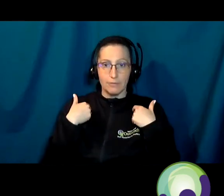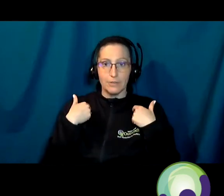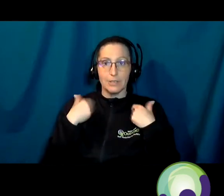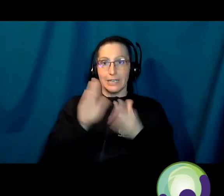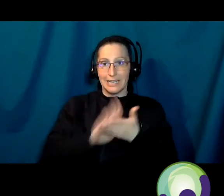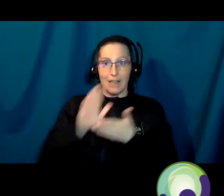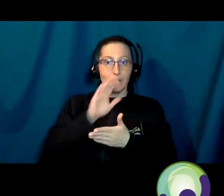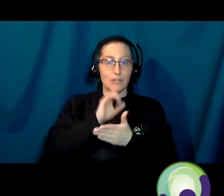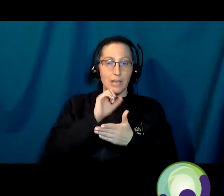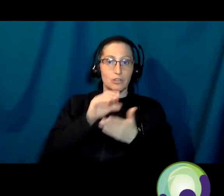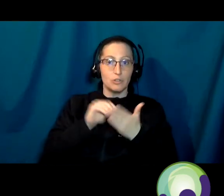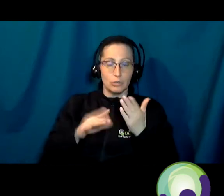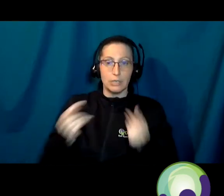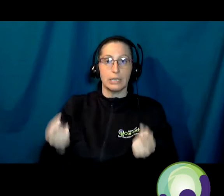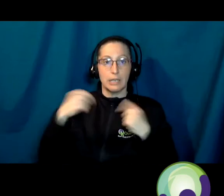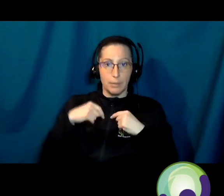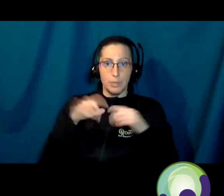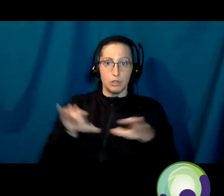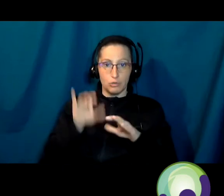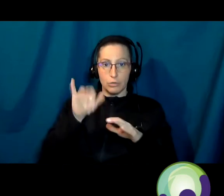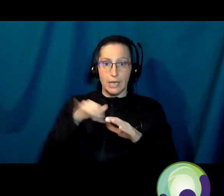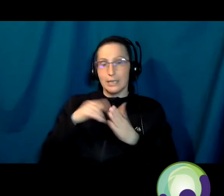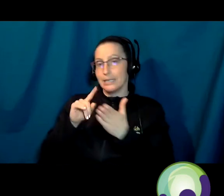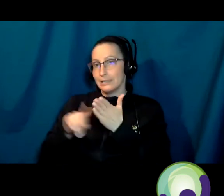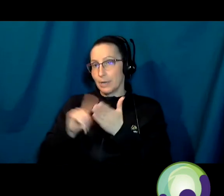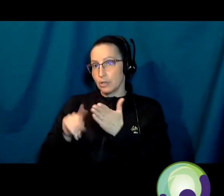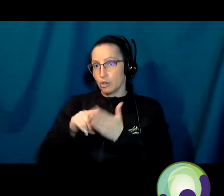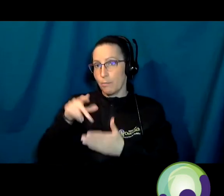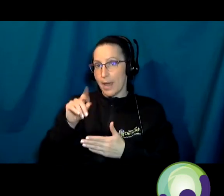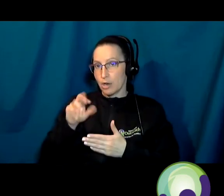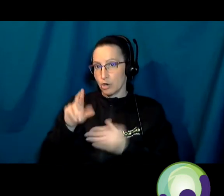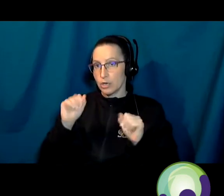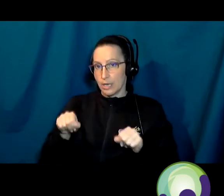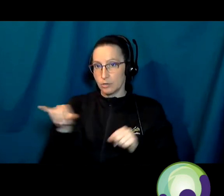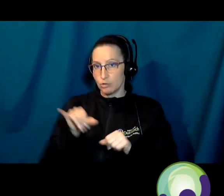students to be able to come in and do that Inspector Packer role. Heidi: So you're talking